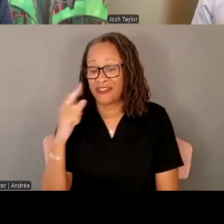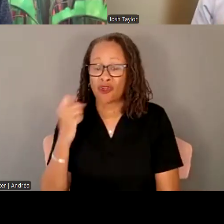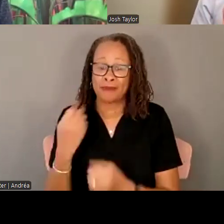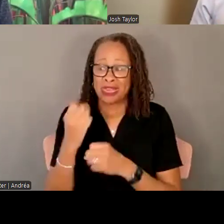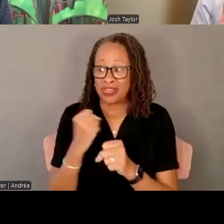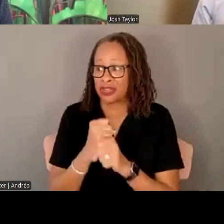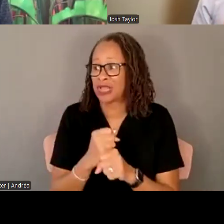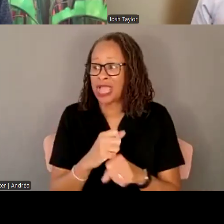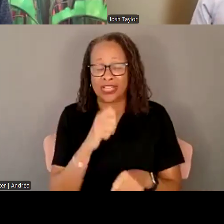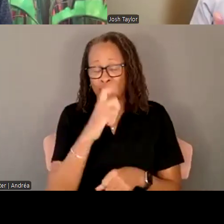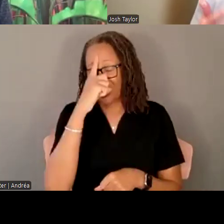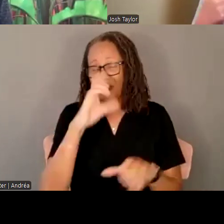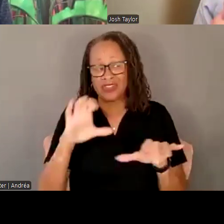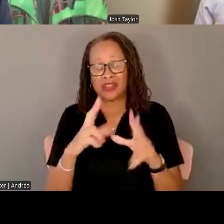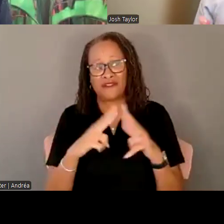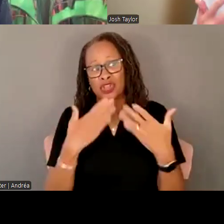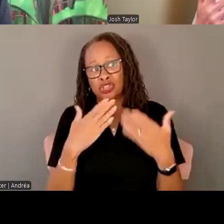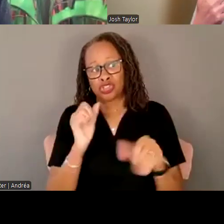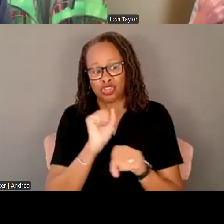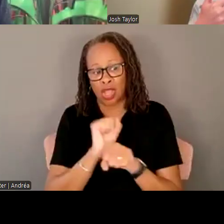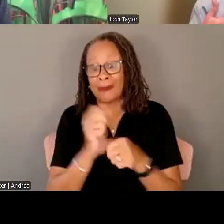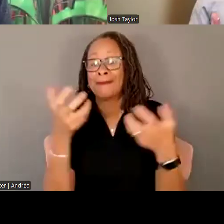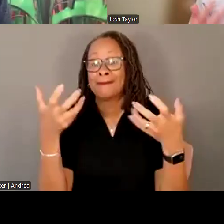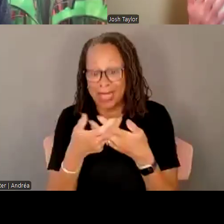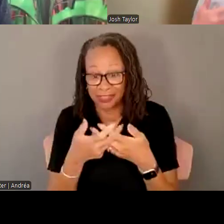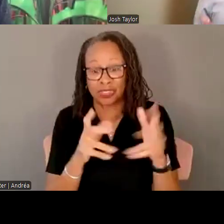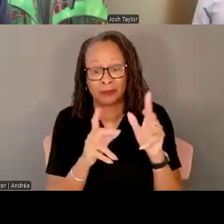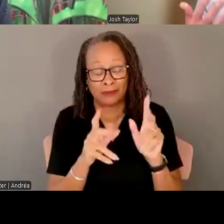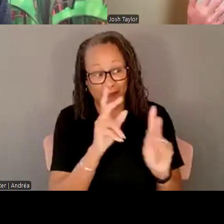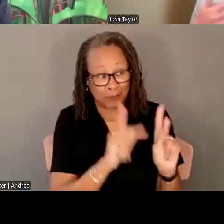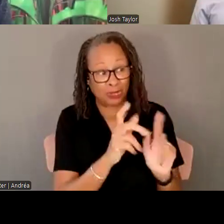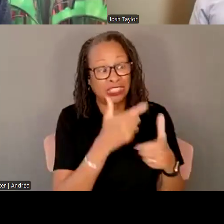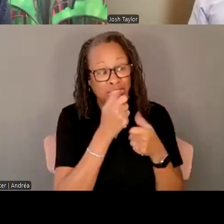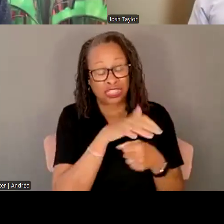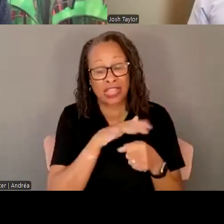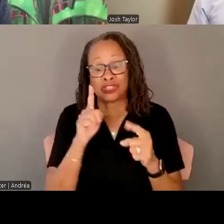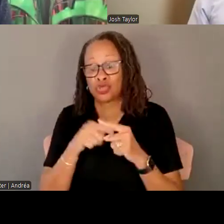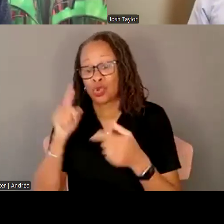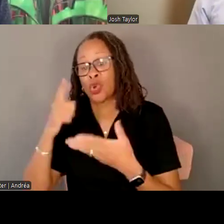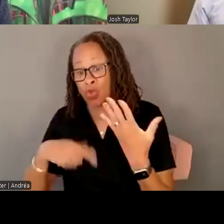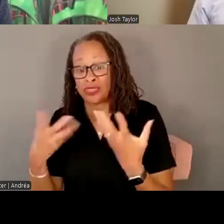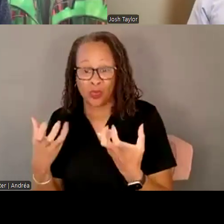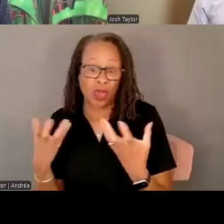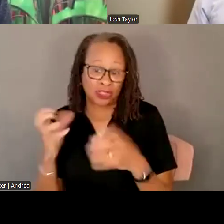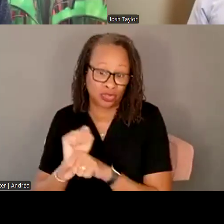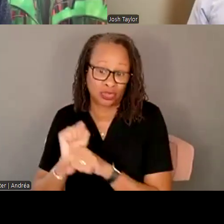of that match and that really thorough assessment of what folks' strengths and interests are and preferences in the workplace.